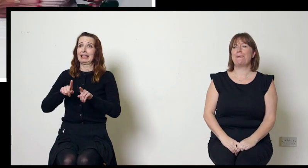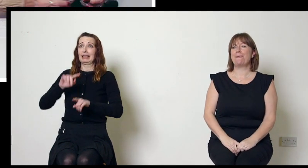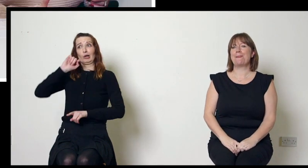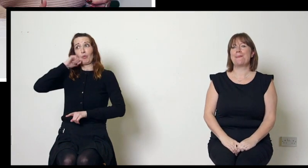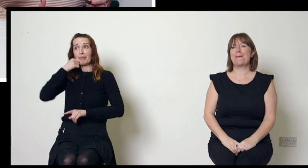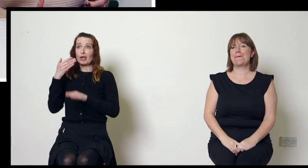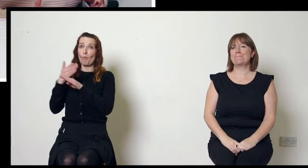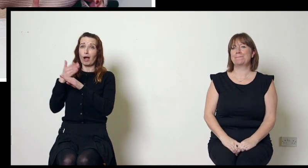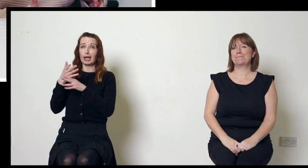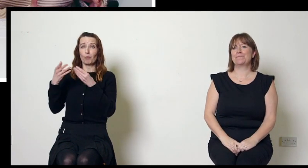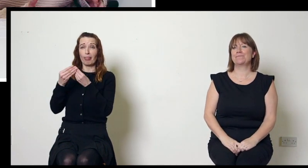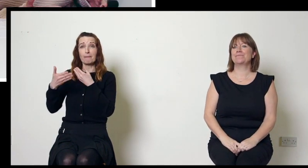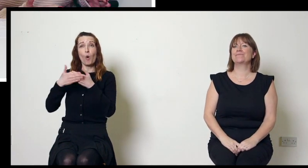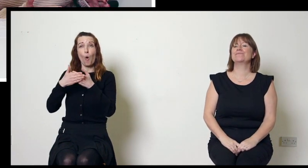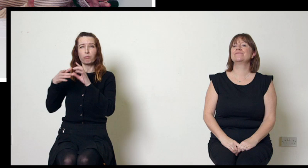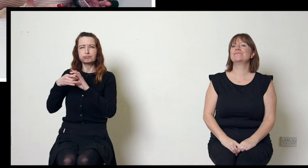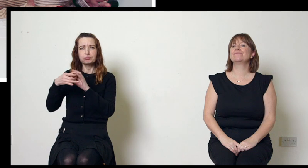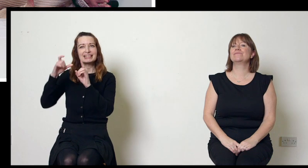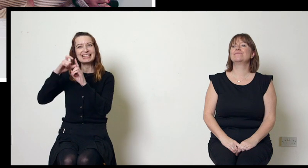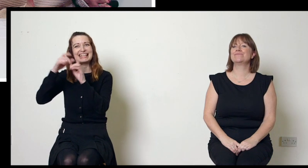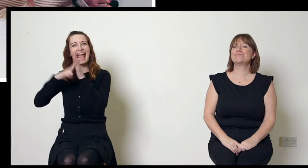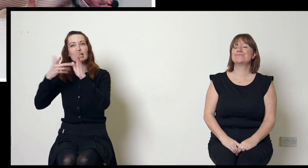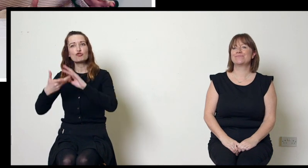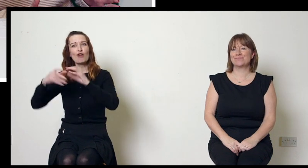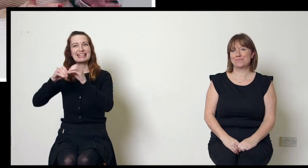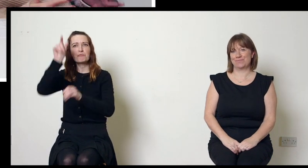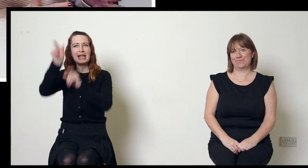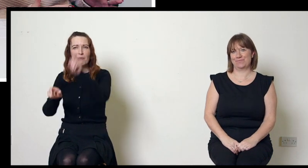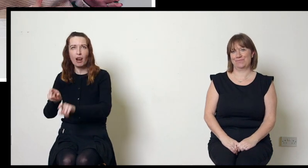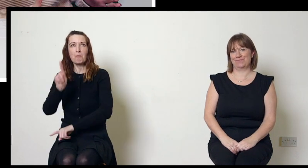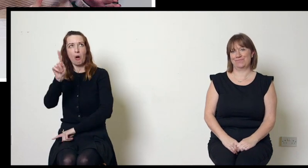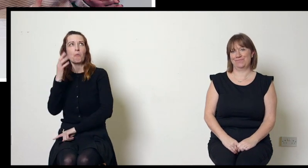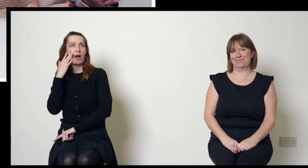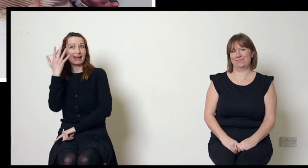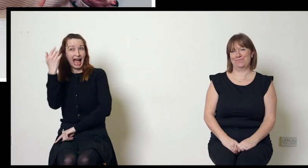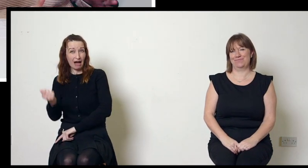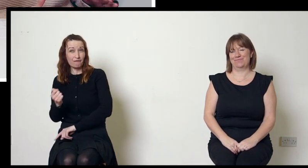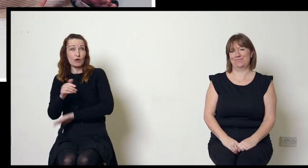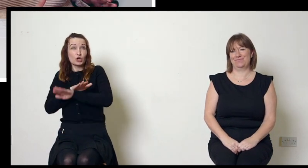with more DDN creatives but you know when we have a non DDN